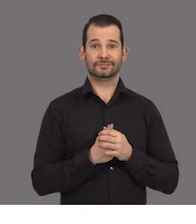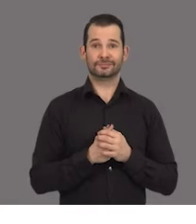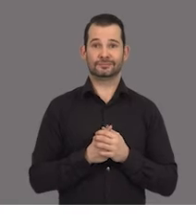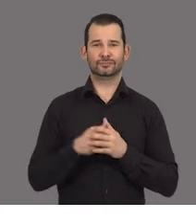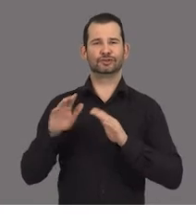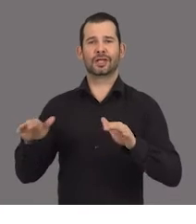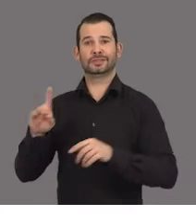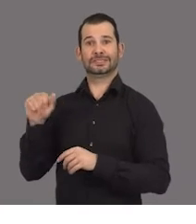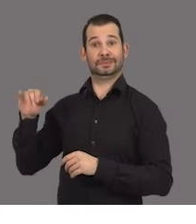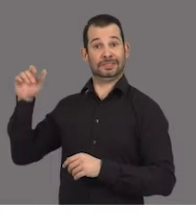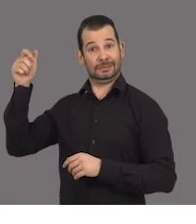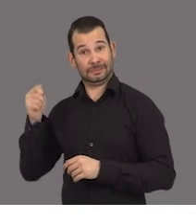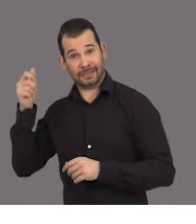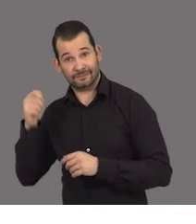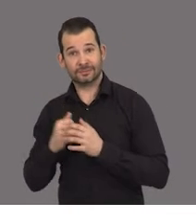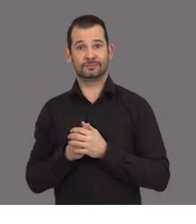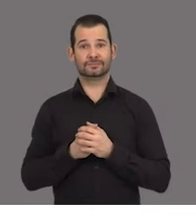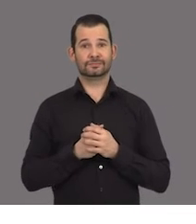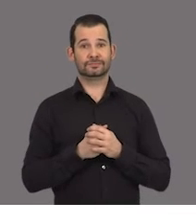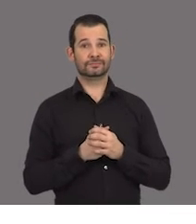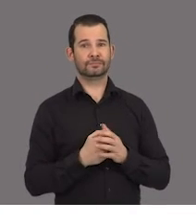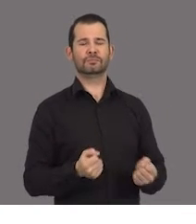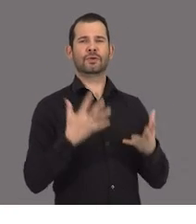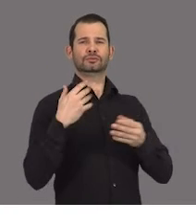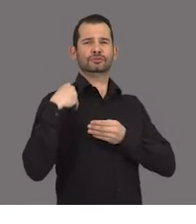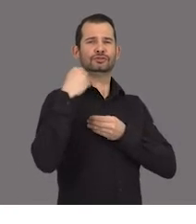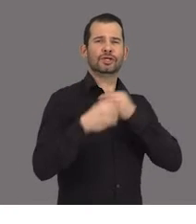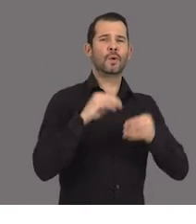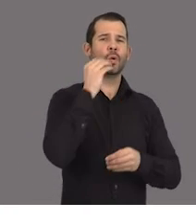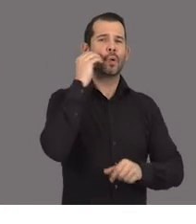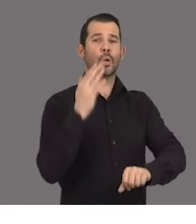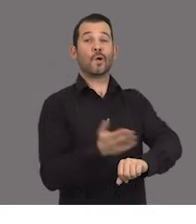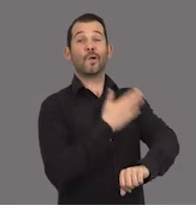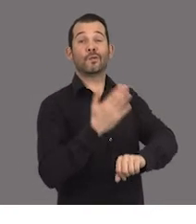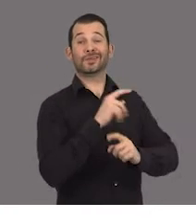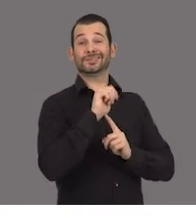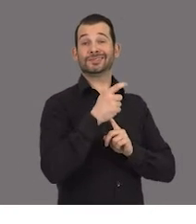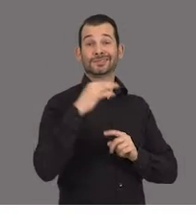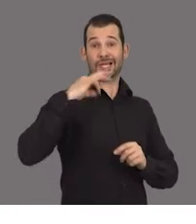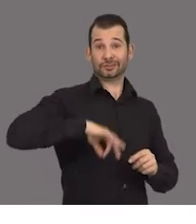the multigenerational home renovation tax credit the Canada dental benefit